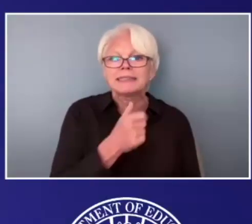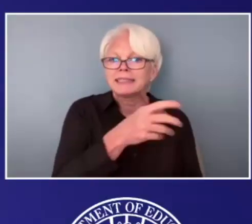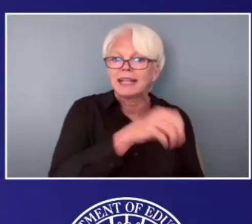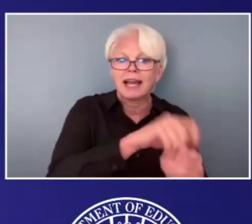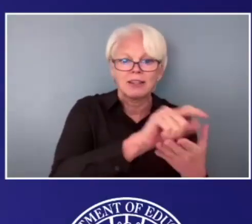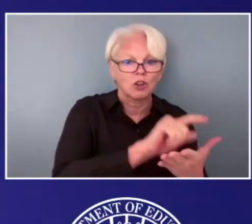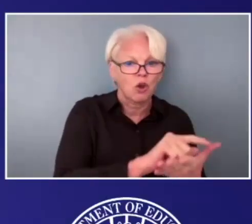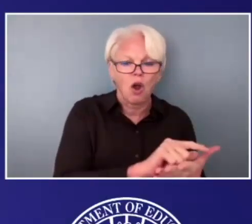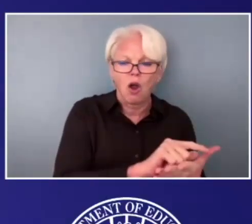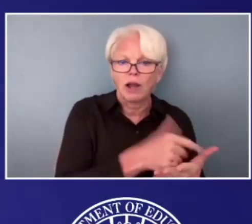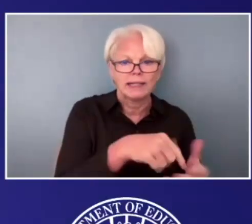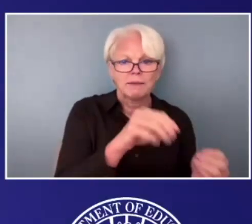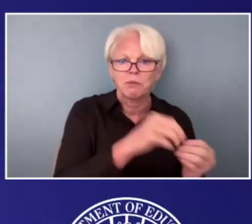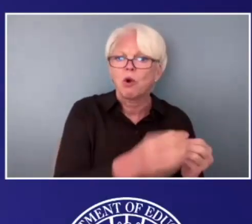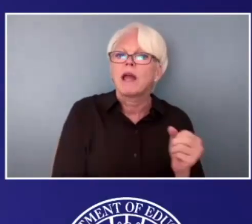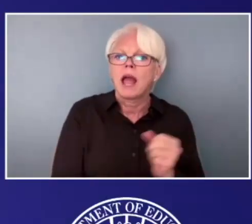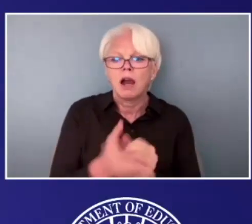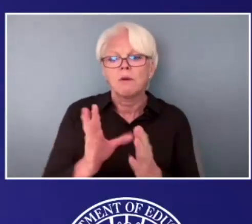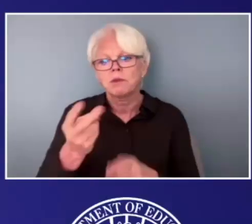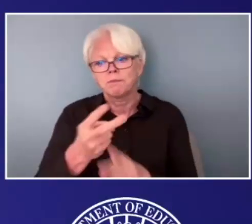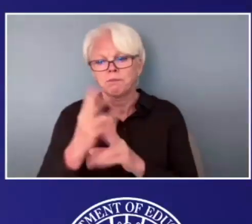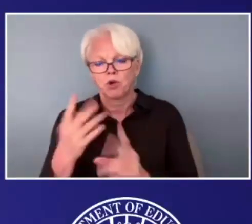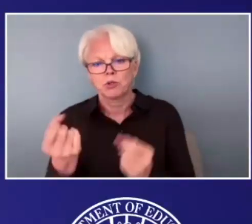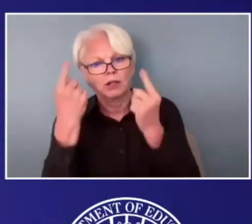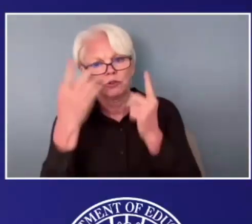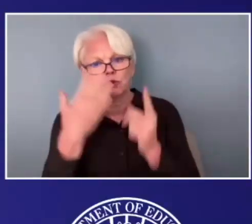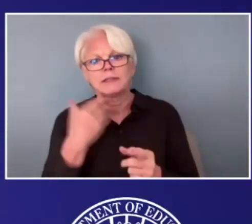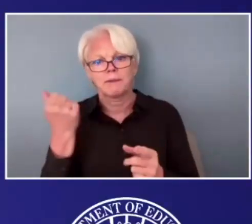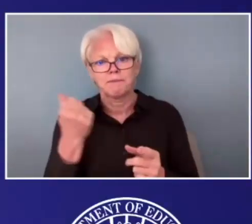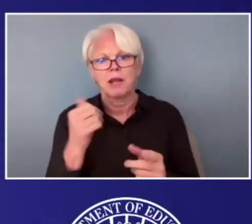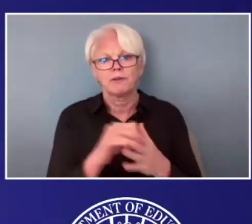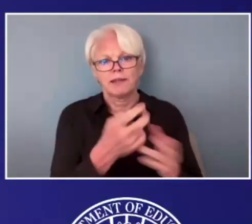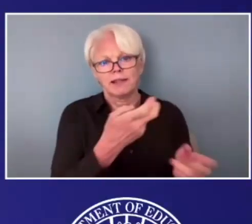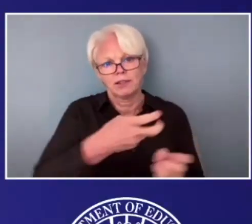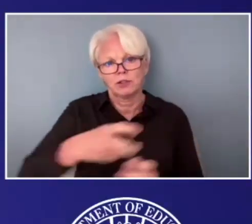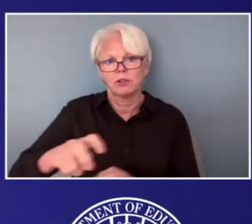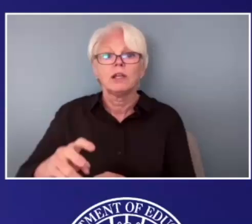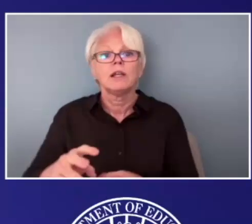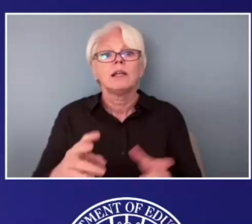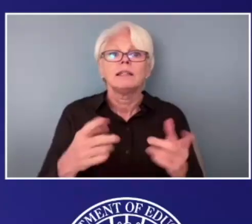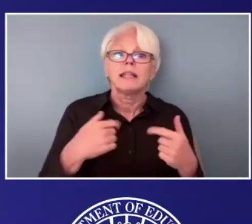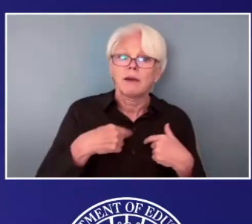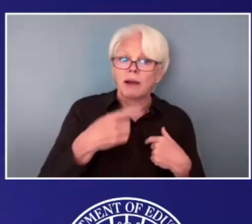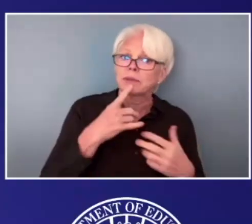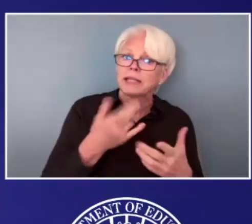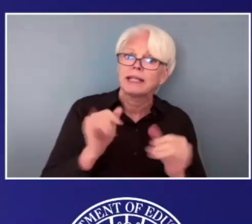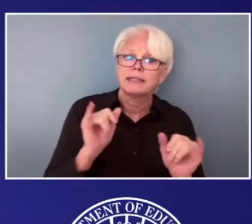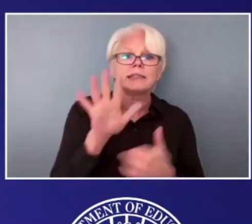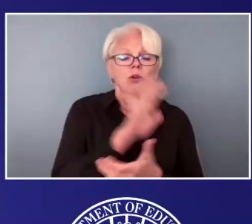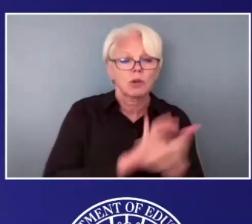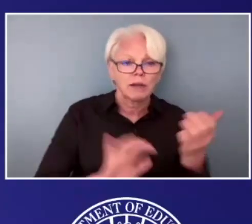understanding. I will say it is still confusing because, you know, again, we --